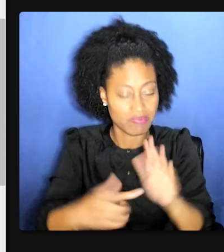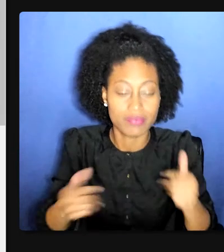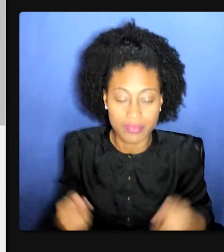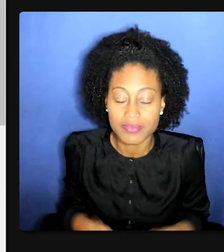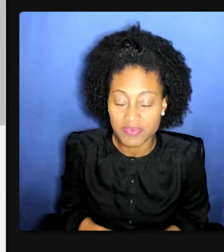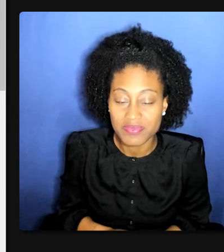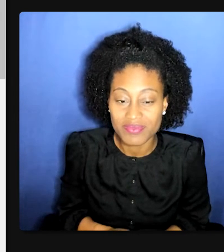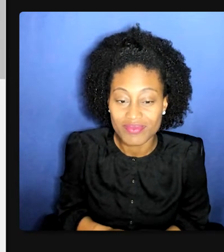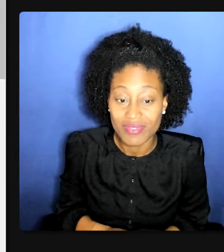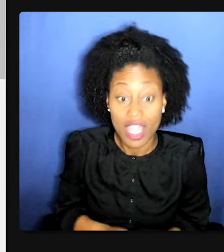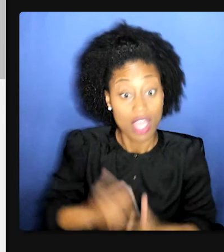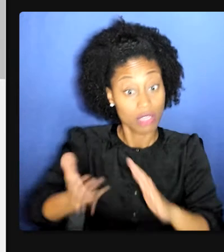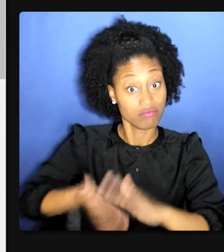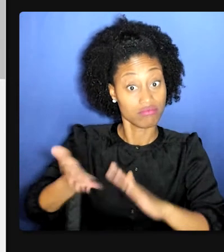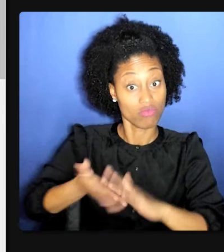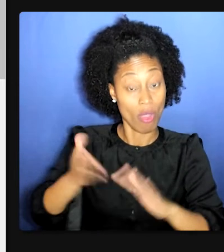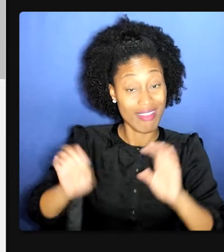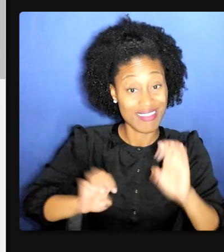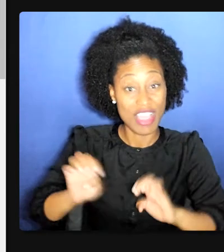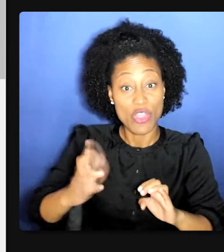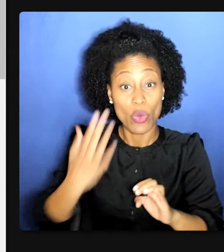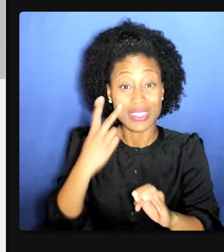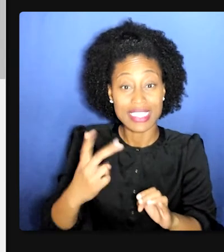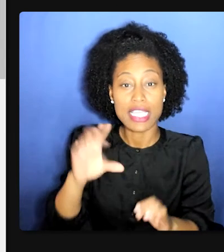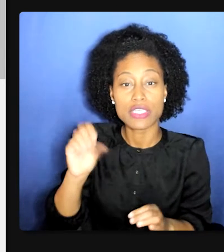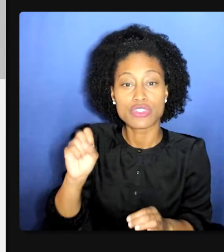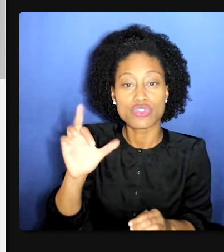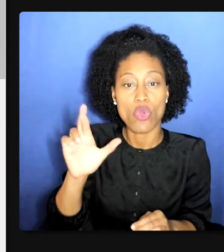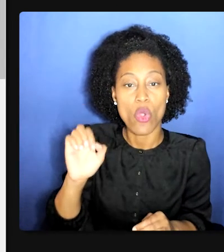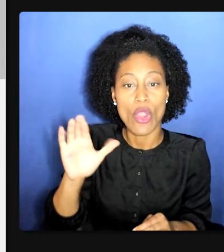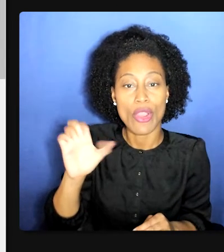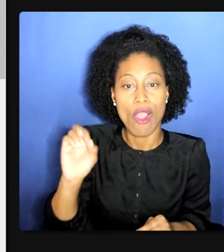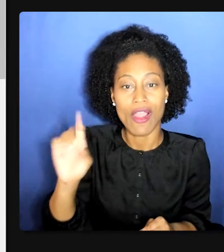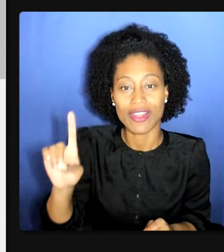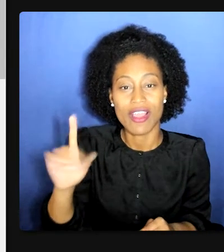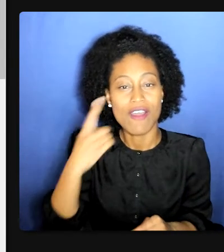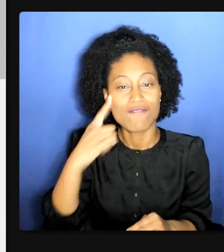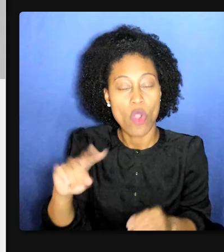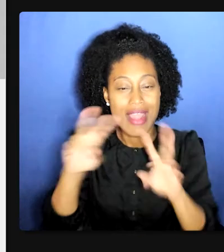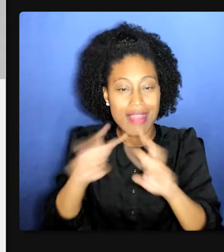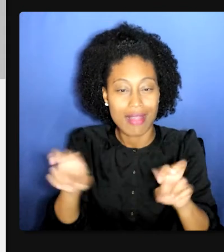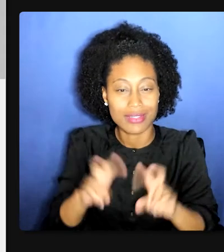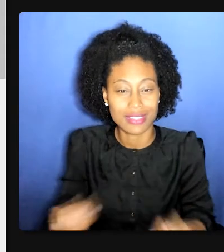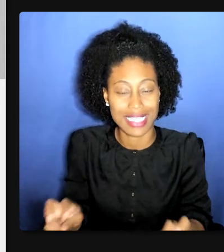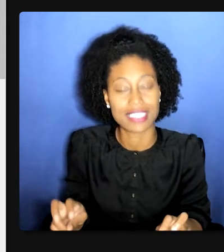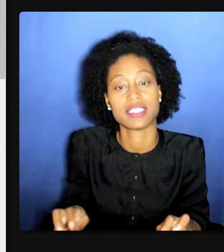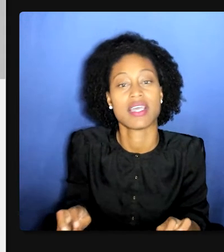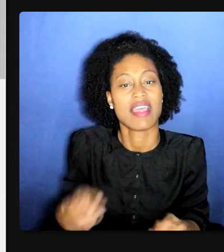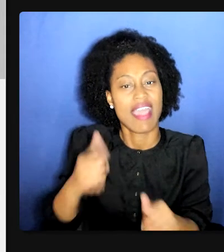you will be getting the scorecard for analysis over every 20, 12-hour period.